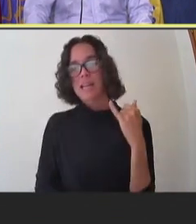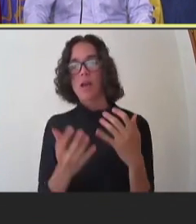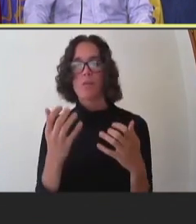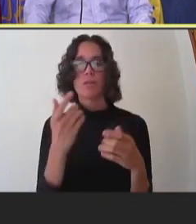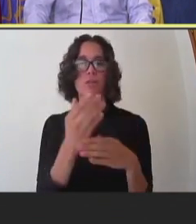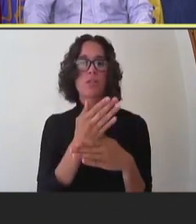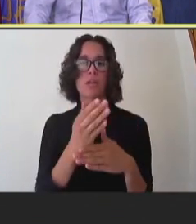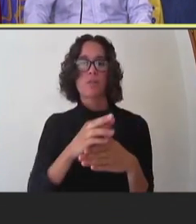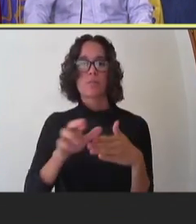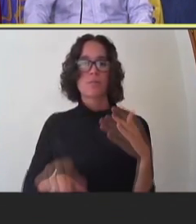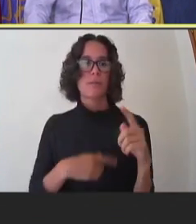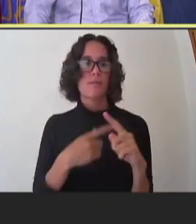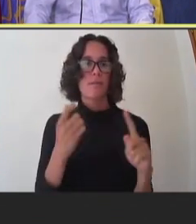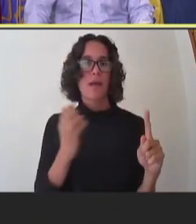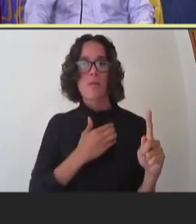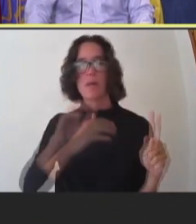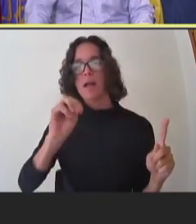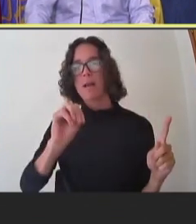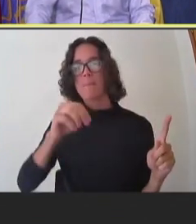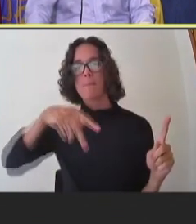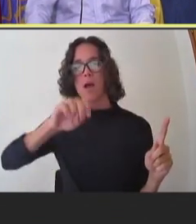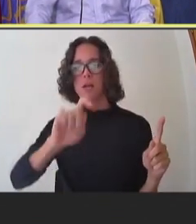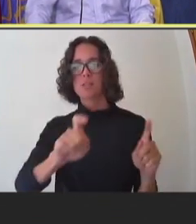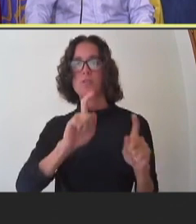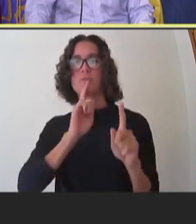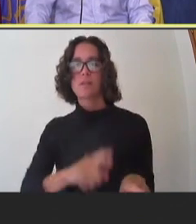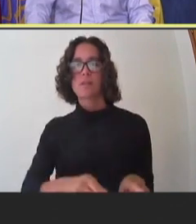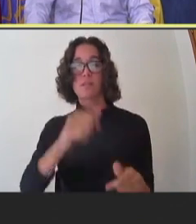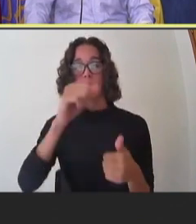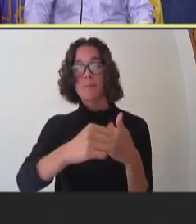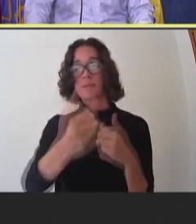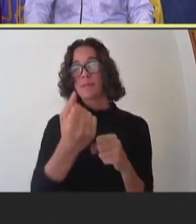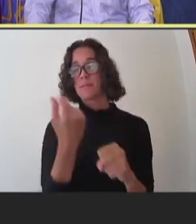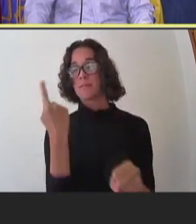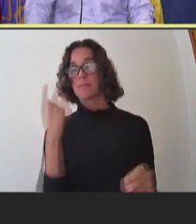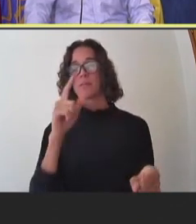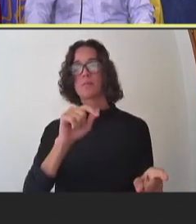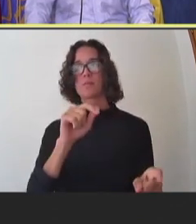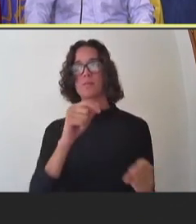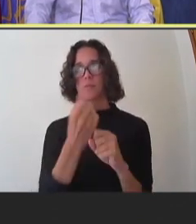So, as many of you may remember, in 2022, there was a large outbreak of clade II mpox